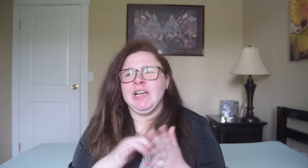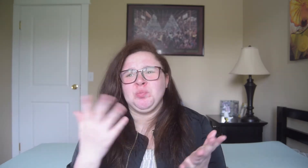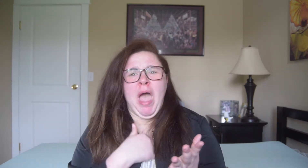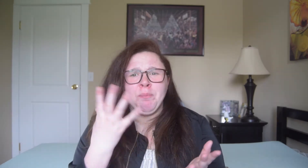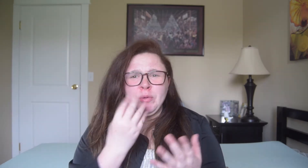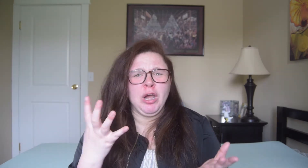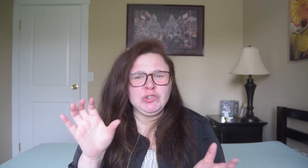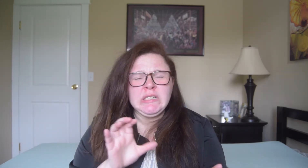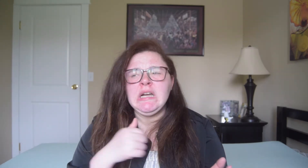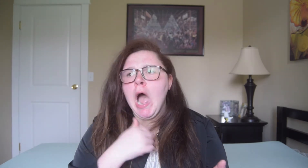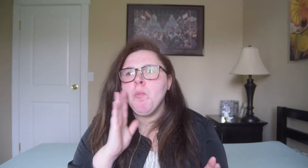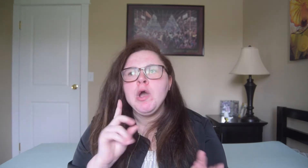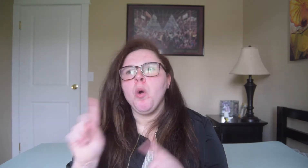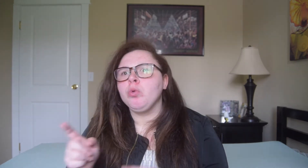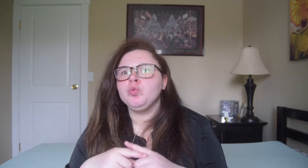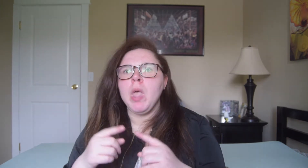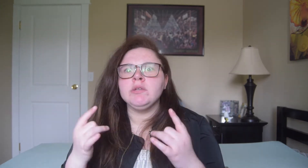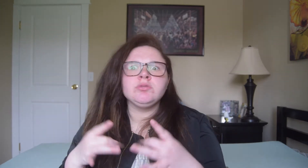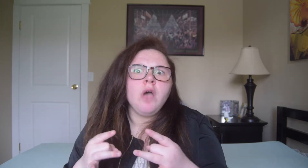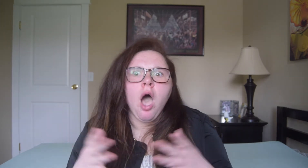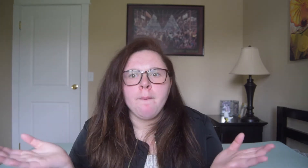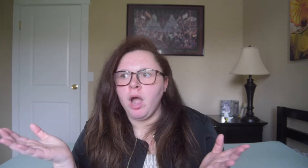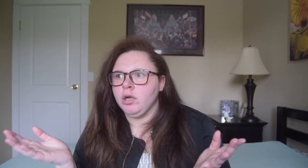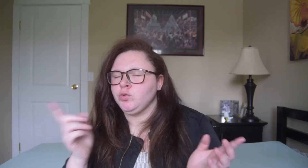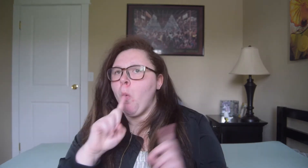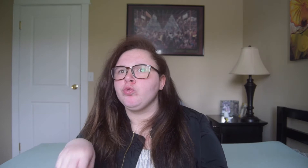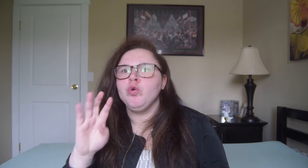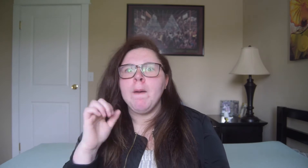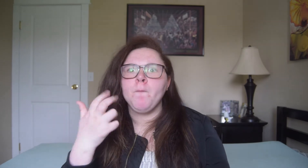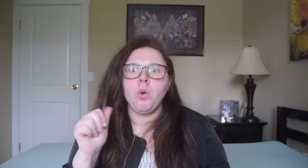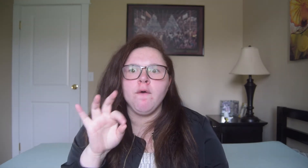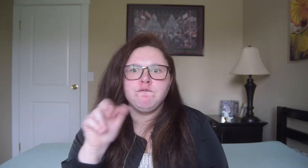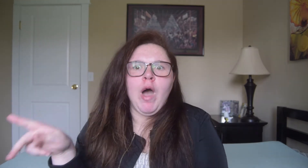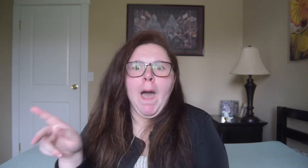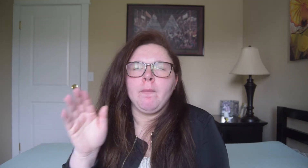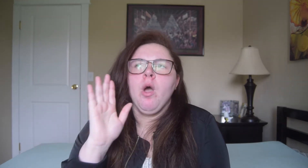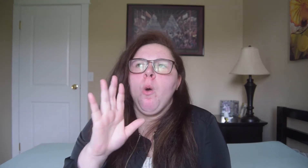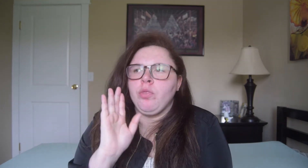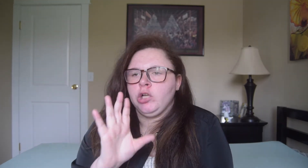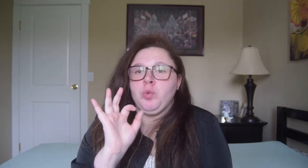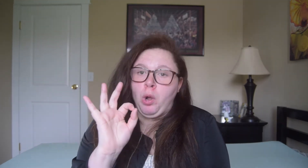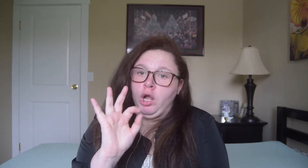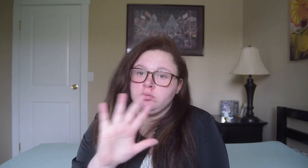That's what I pretty much did. I would go to Starbucks too and order a mocha frappe. It's so good though